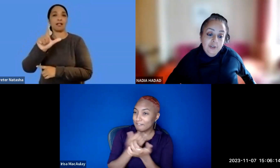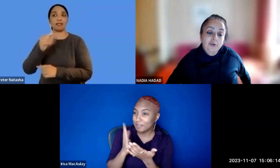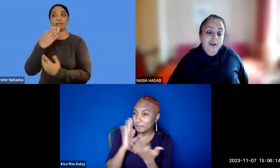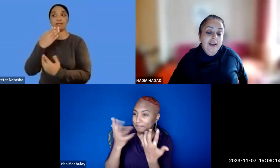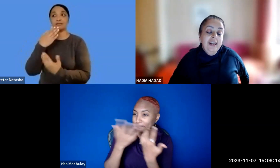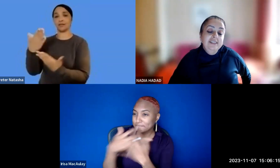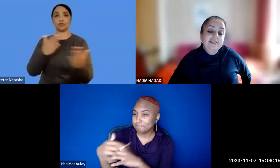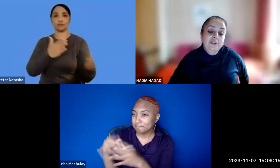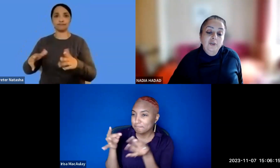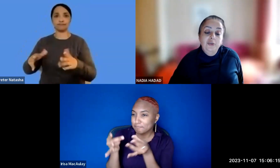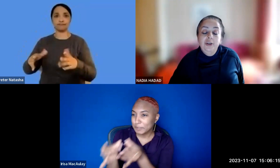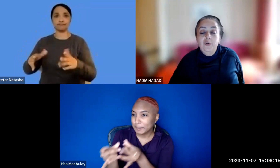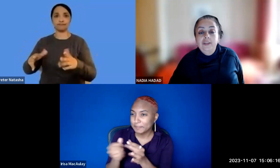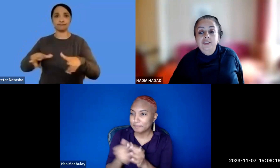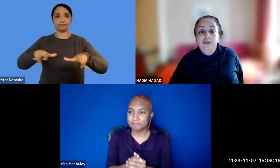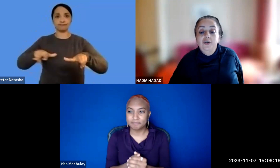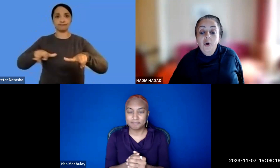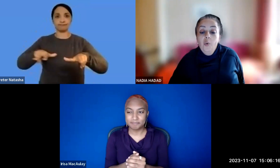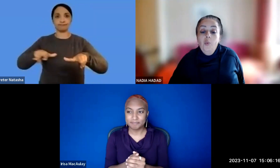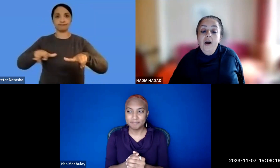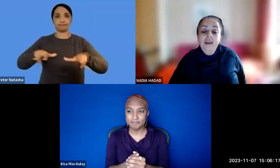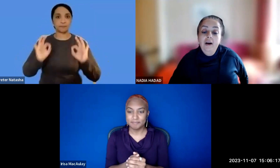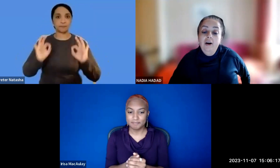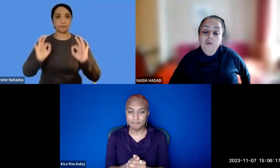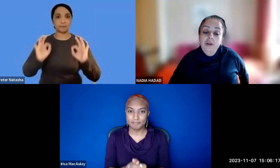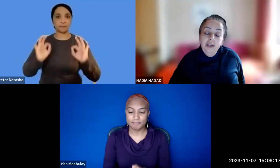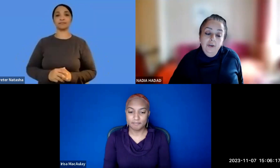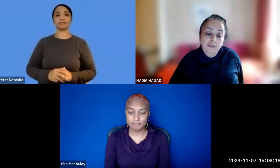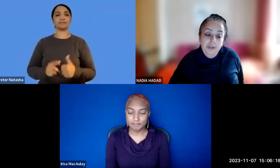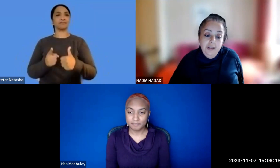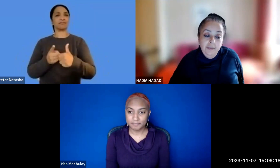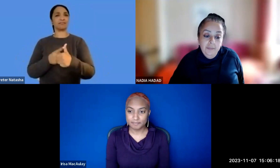Let's start with a question: why are we here today?